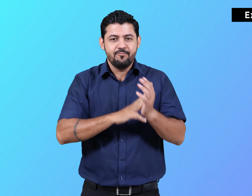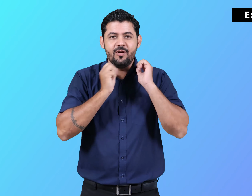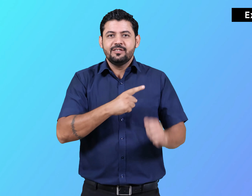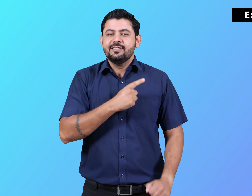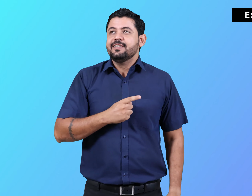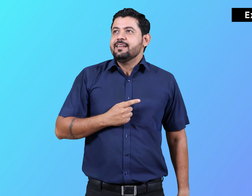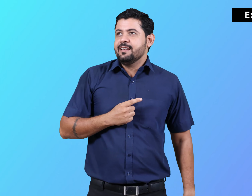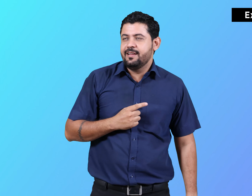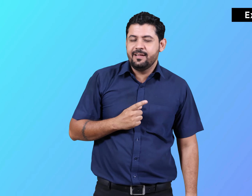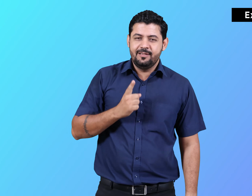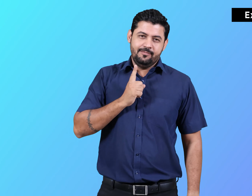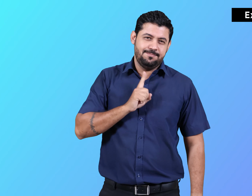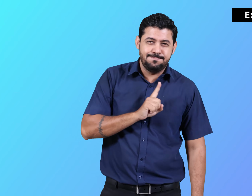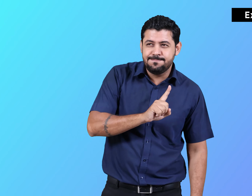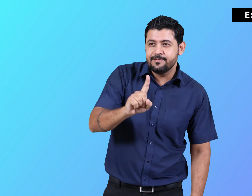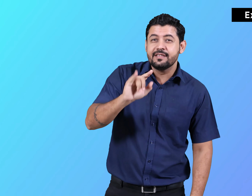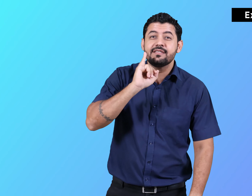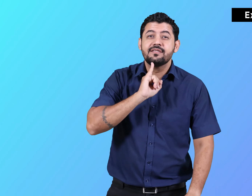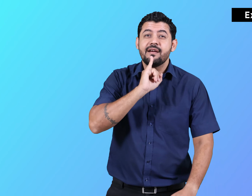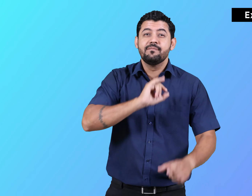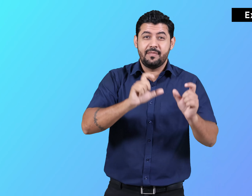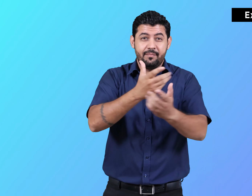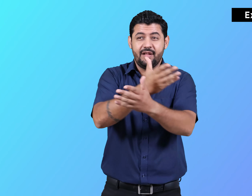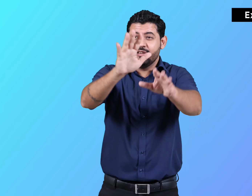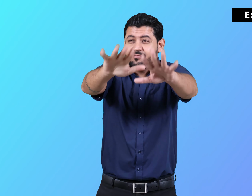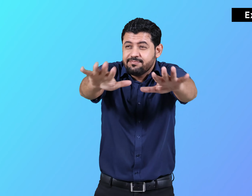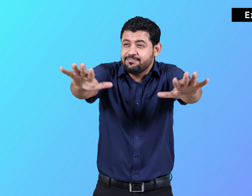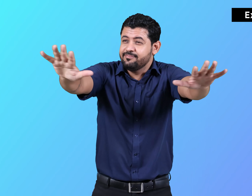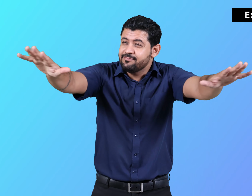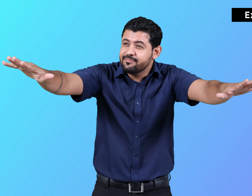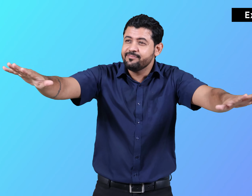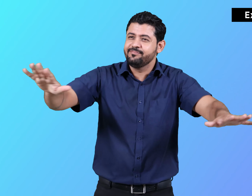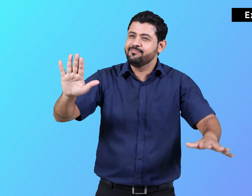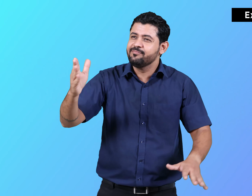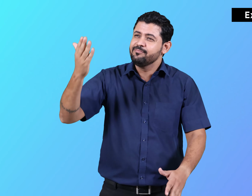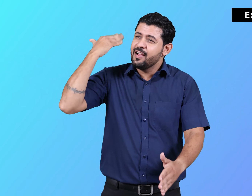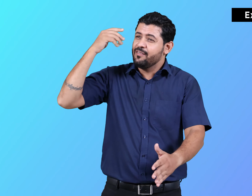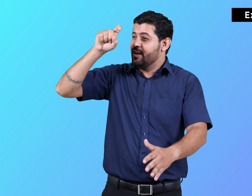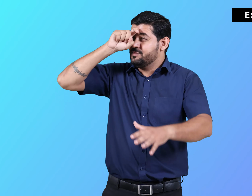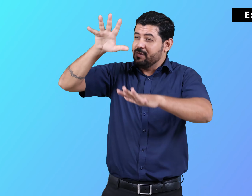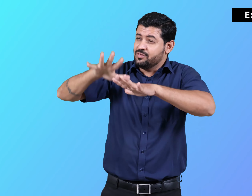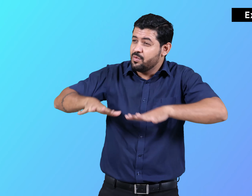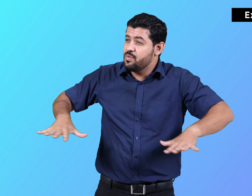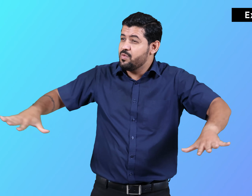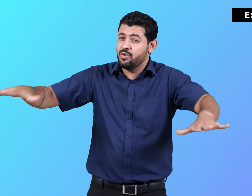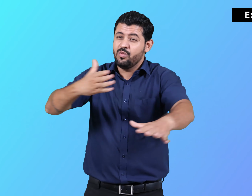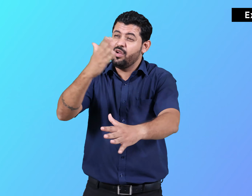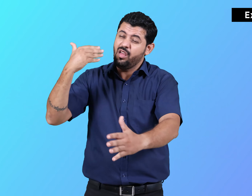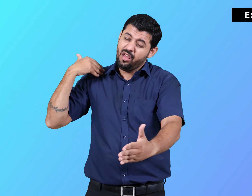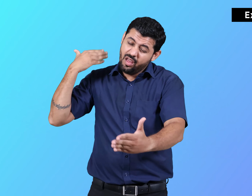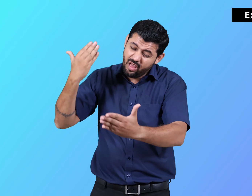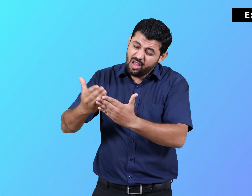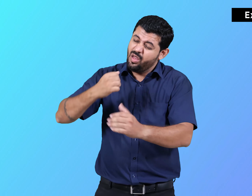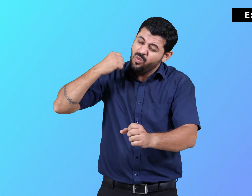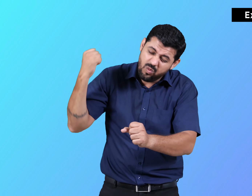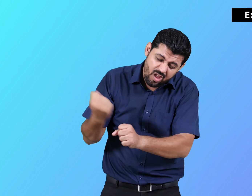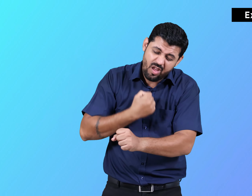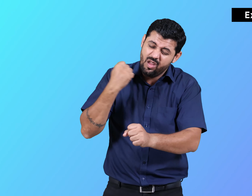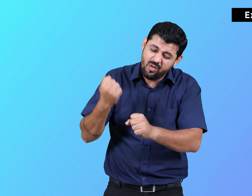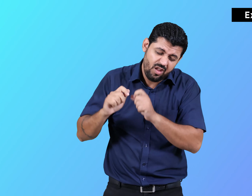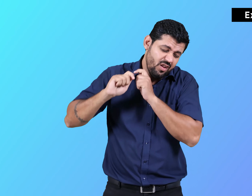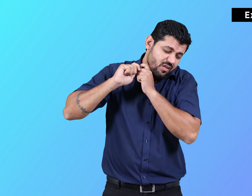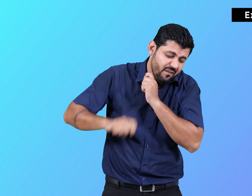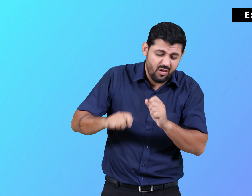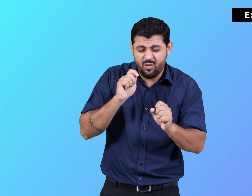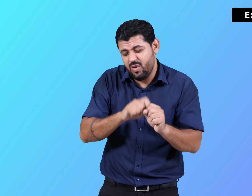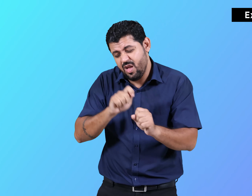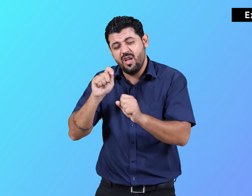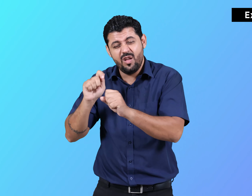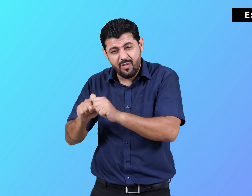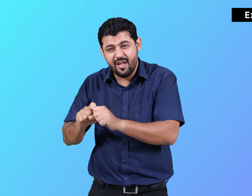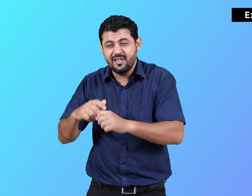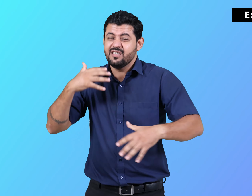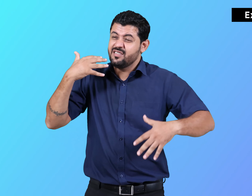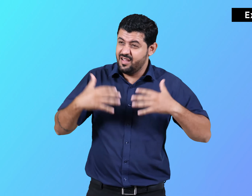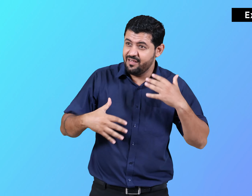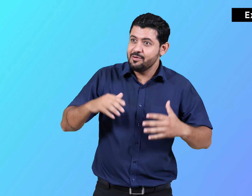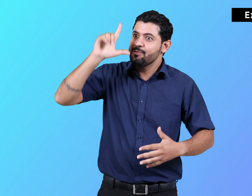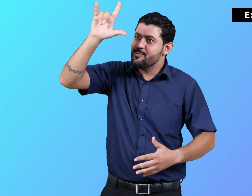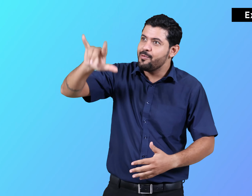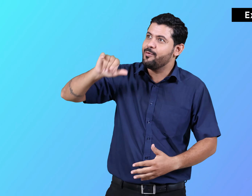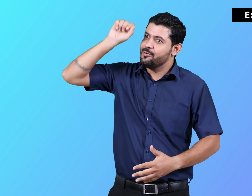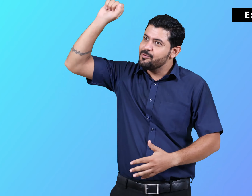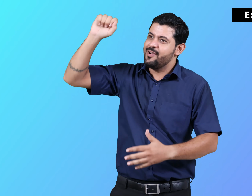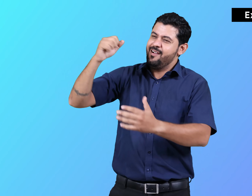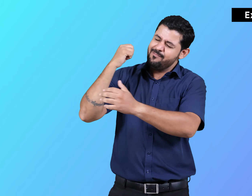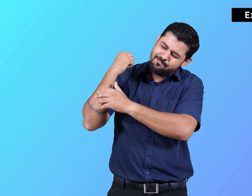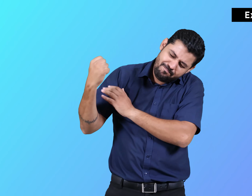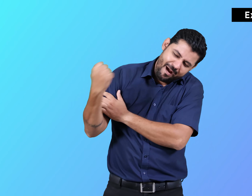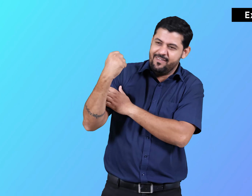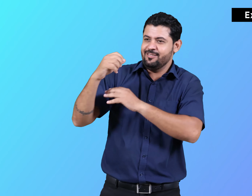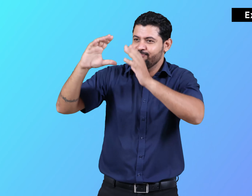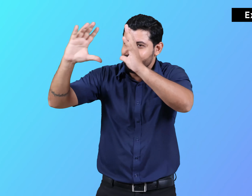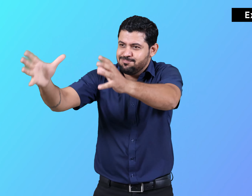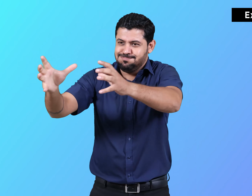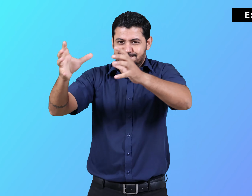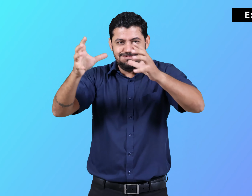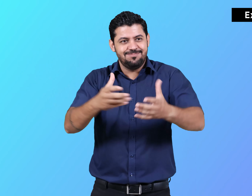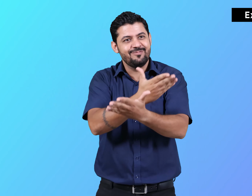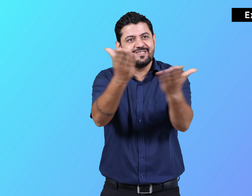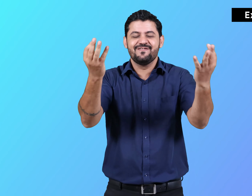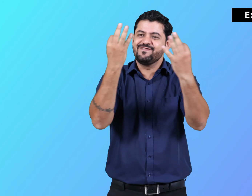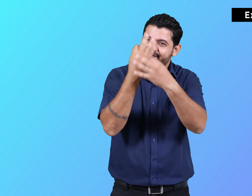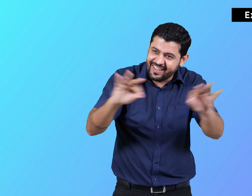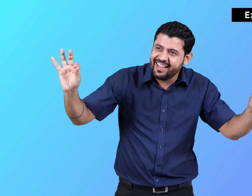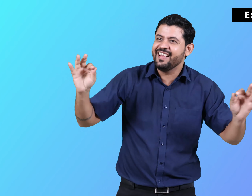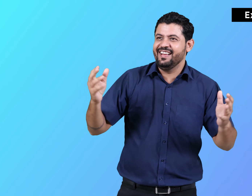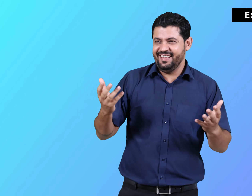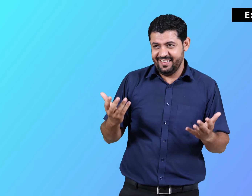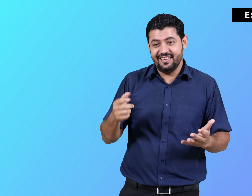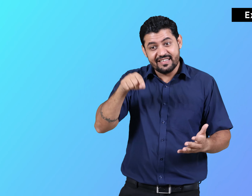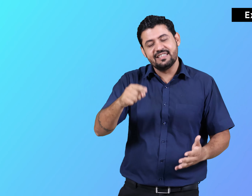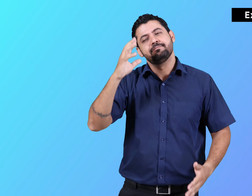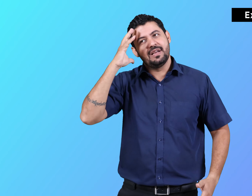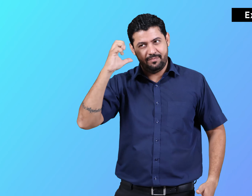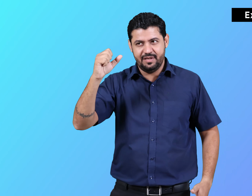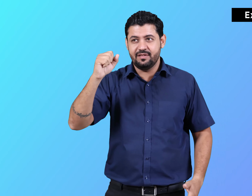Moses said to the people, “Remember this day. You were slaves in Egypt, but on this day the LORD used his great power and set you free.